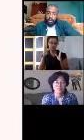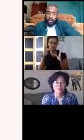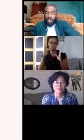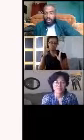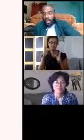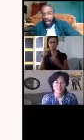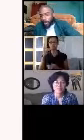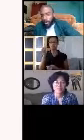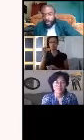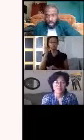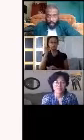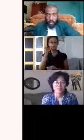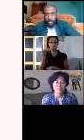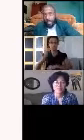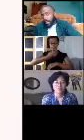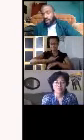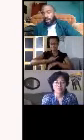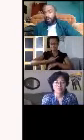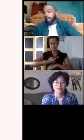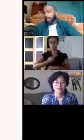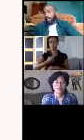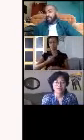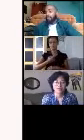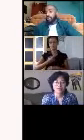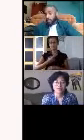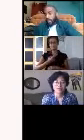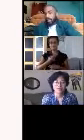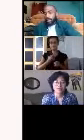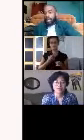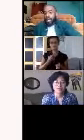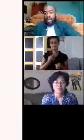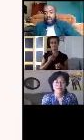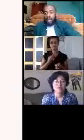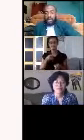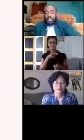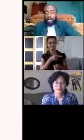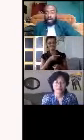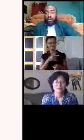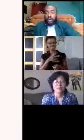oh, I'm not really sure if you're meeting what anti-racism looks like. And like I say